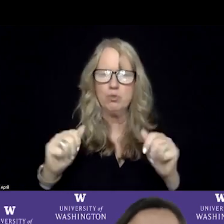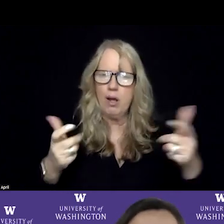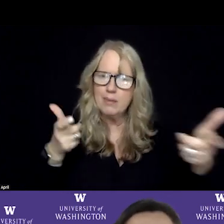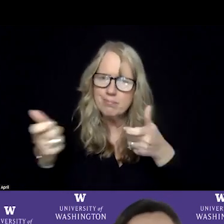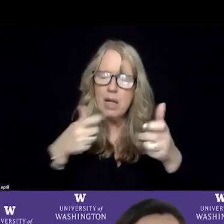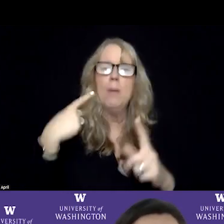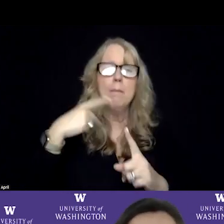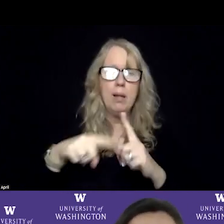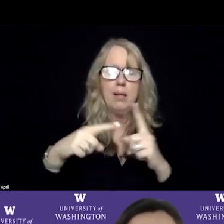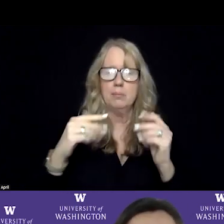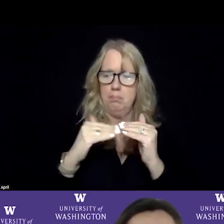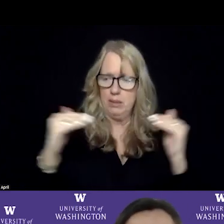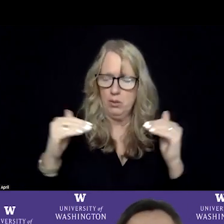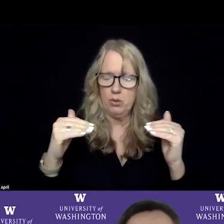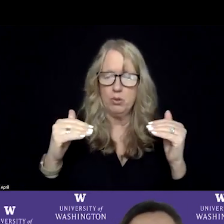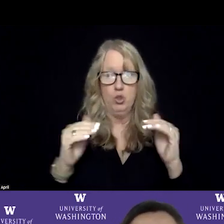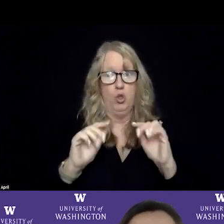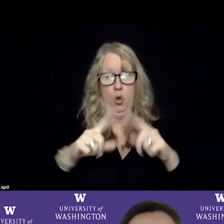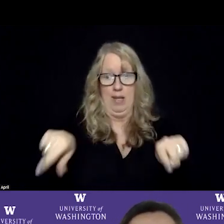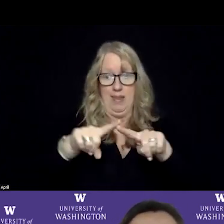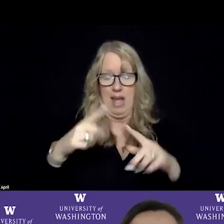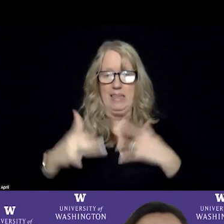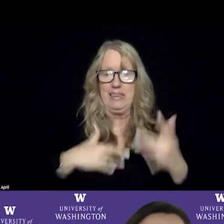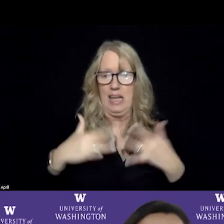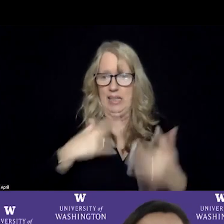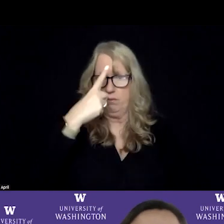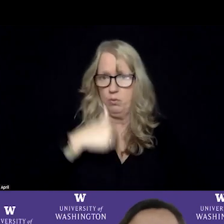WHAT IS EXCITING ABOUT THAT IS WE HAVE THE POTENTIAL TO ADDRESS